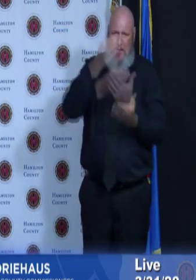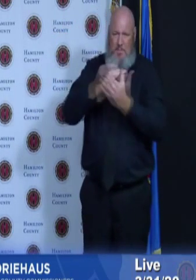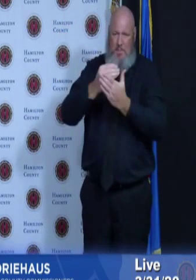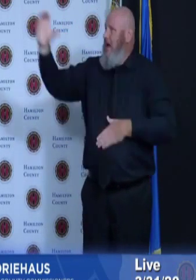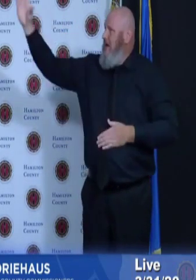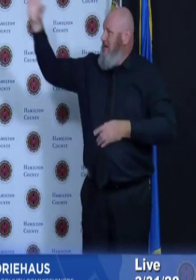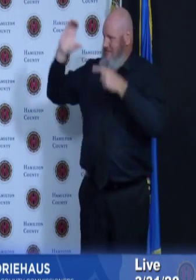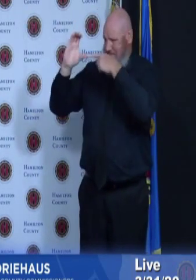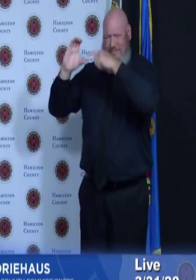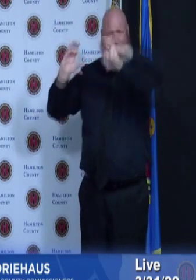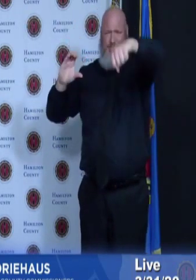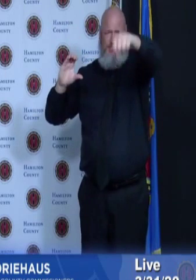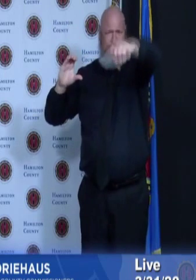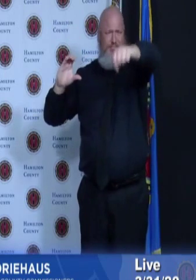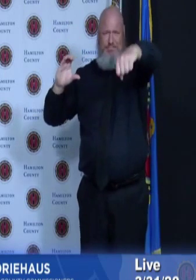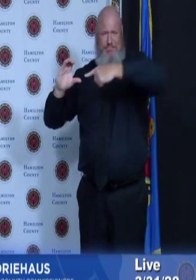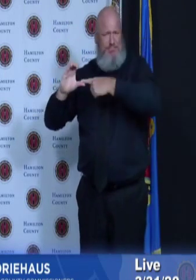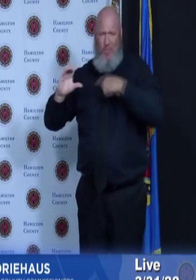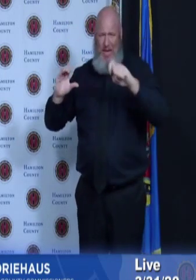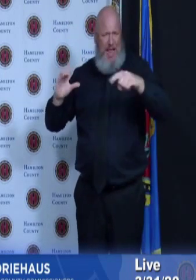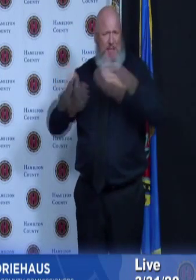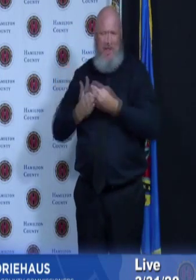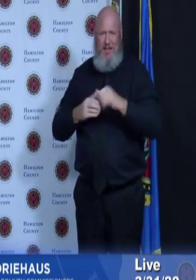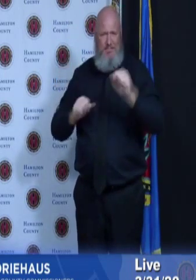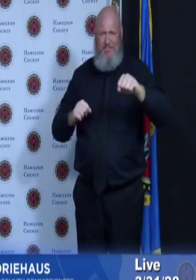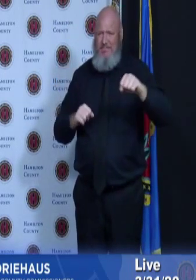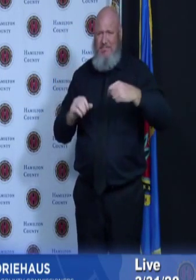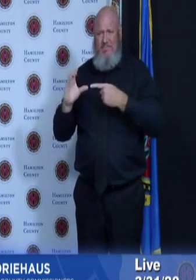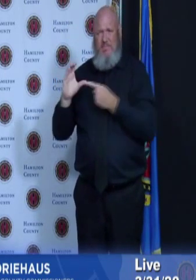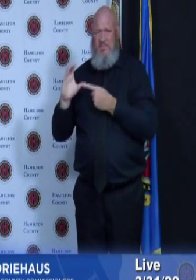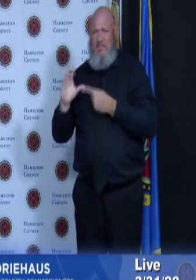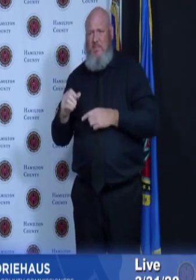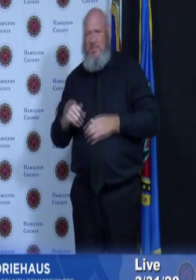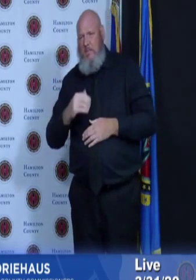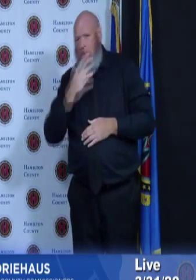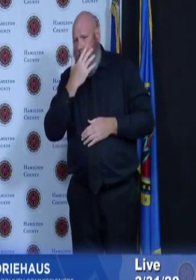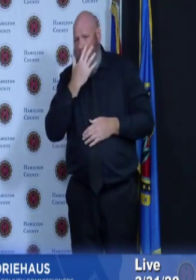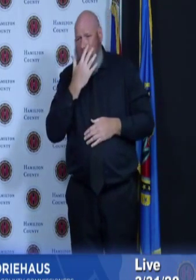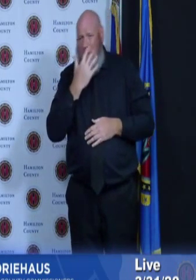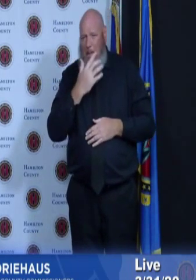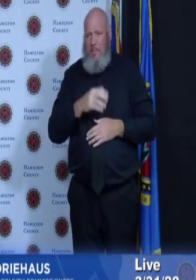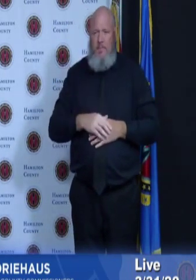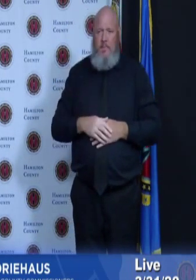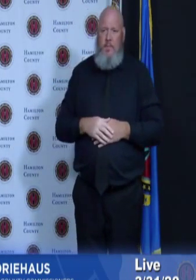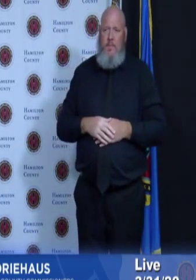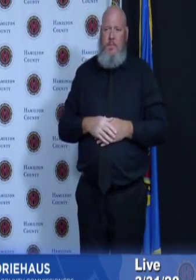understanding of what the impact then is to the reduction in revenue or the